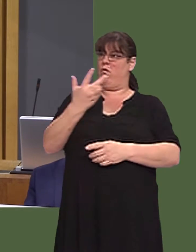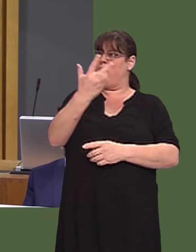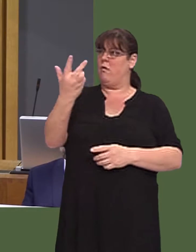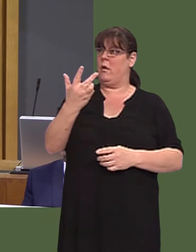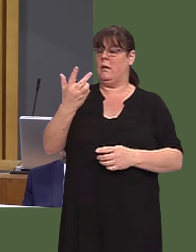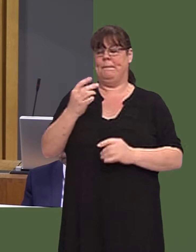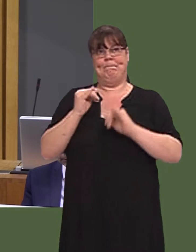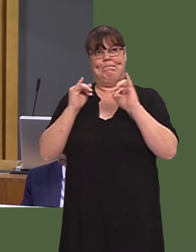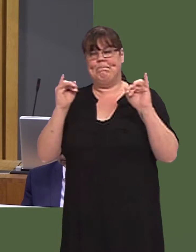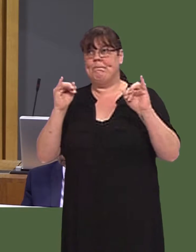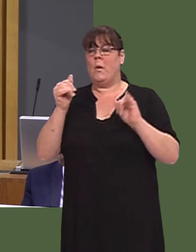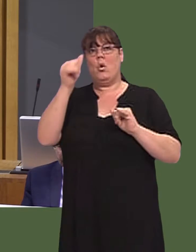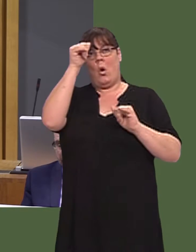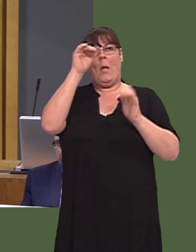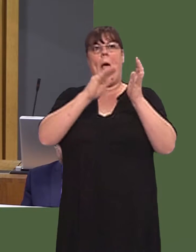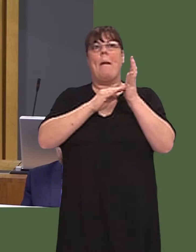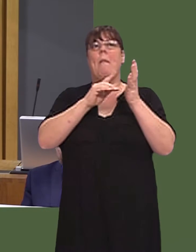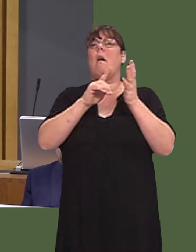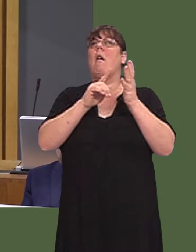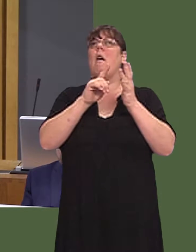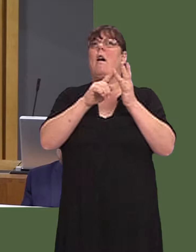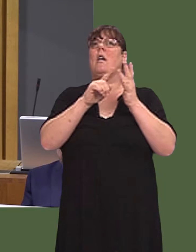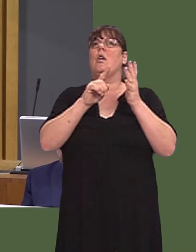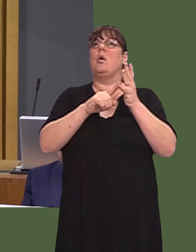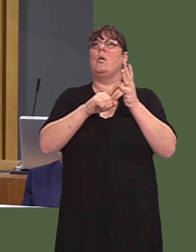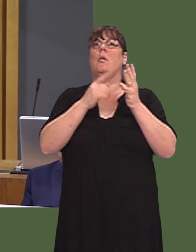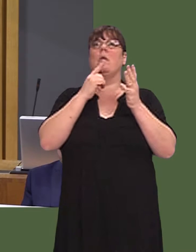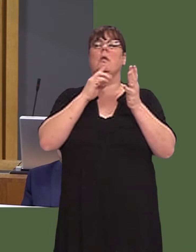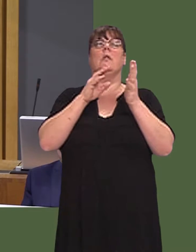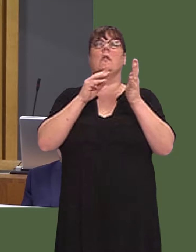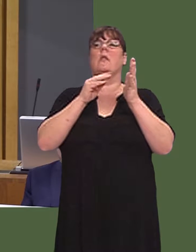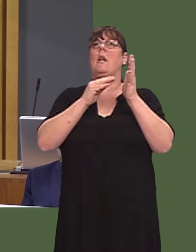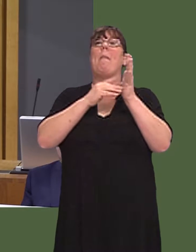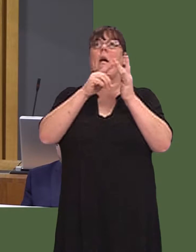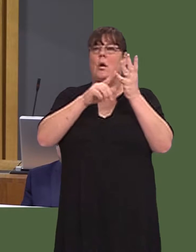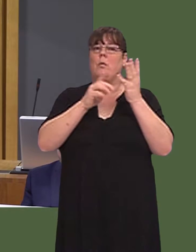It is an area where the minor injuries unit in Hesketh Road has been closed for some years.